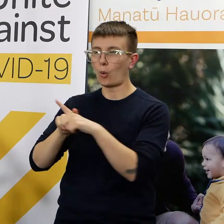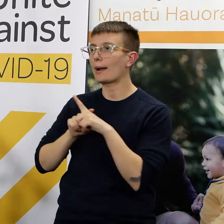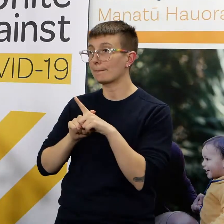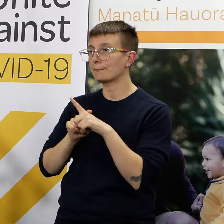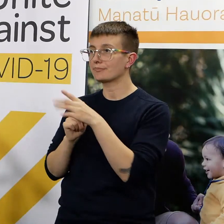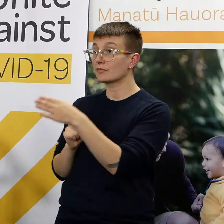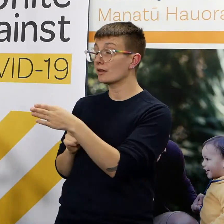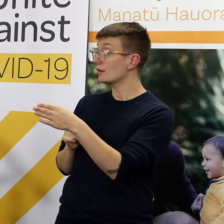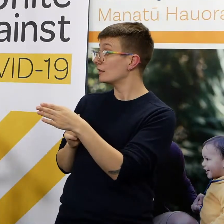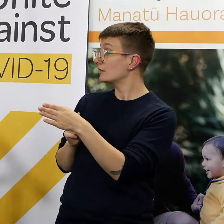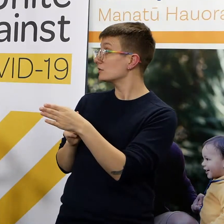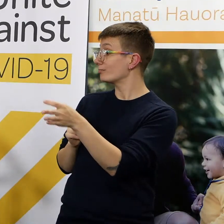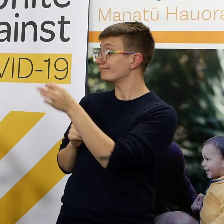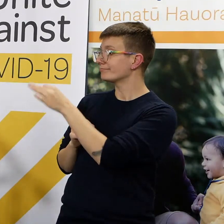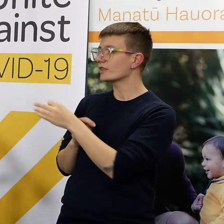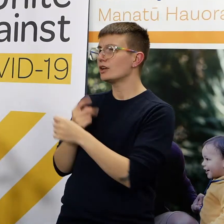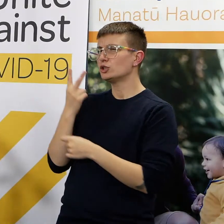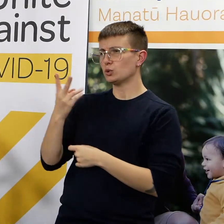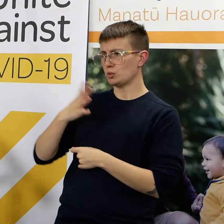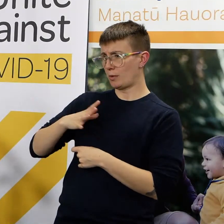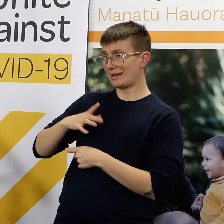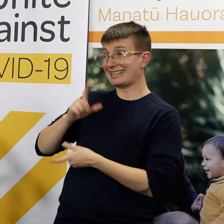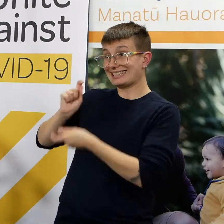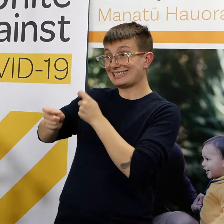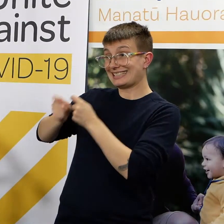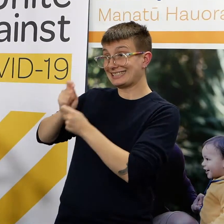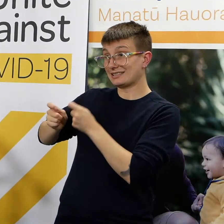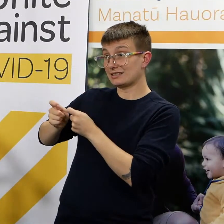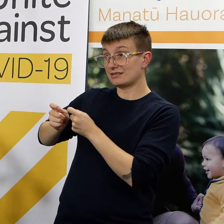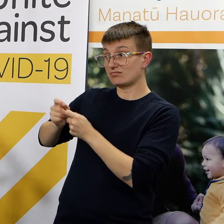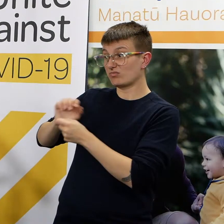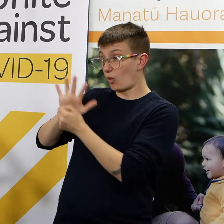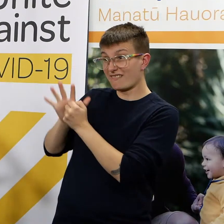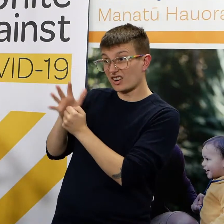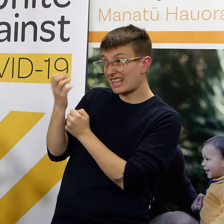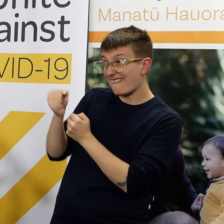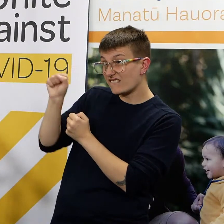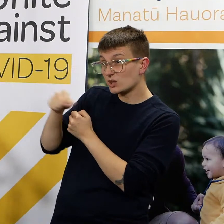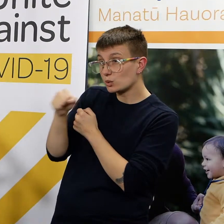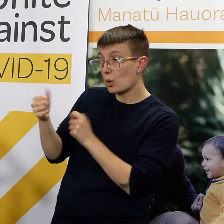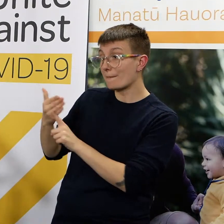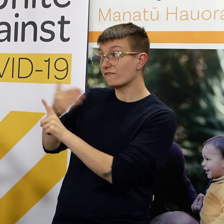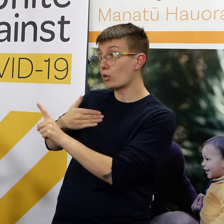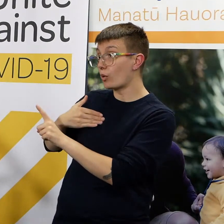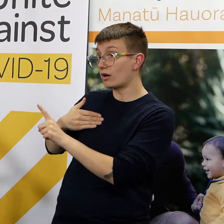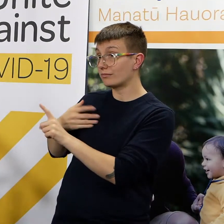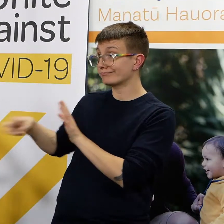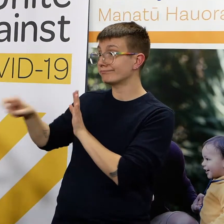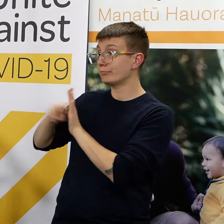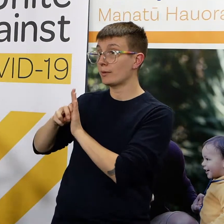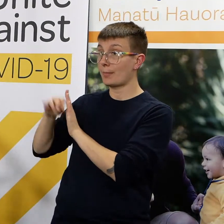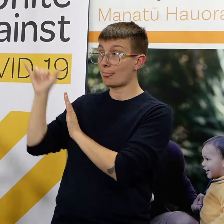I don't-- there are not many countries that require pre-departure testing per se because you need to. Well what-- OK.